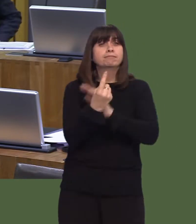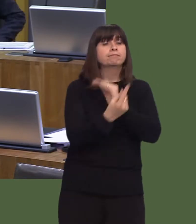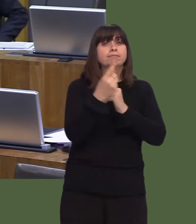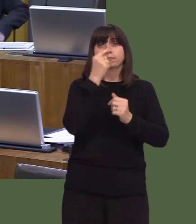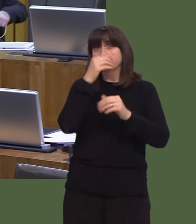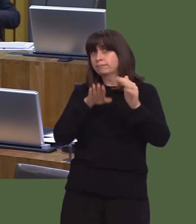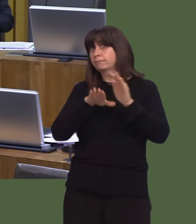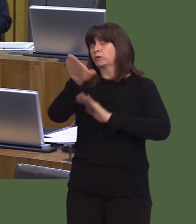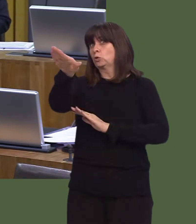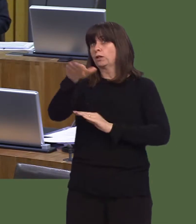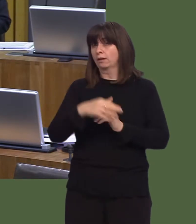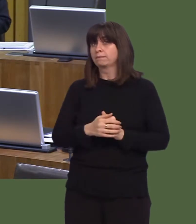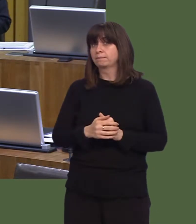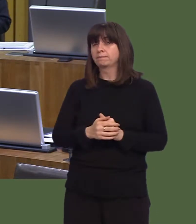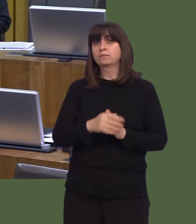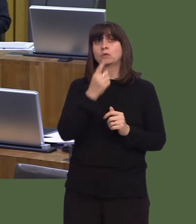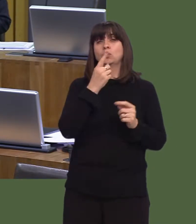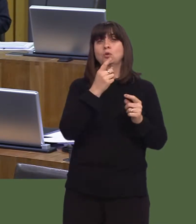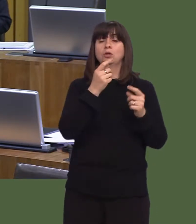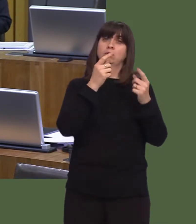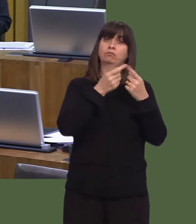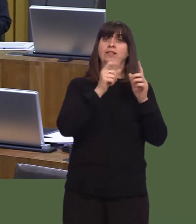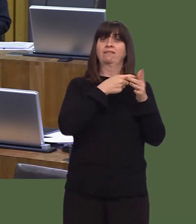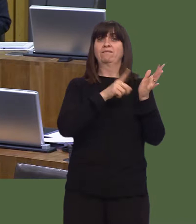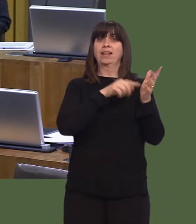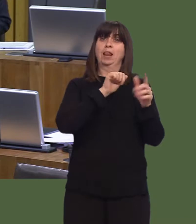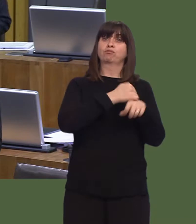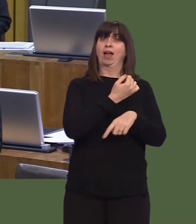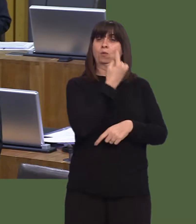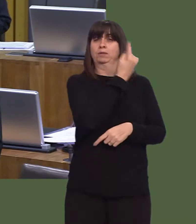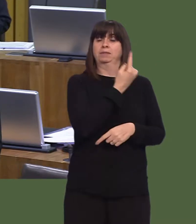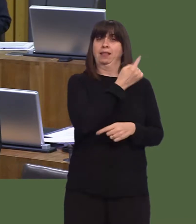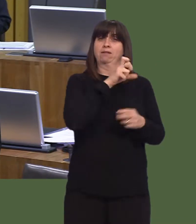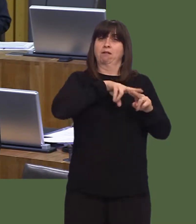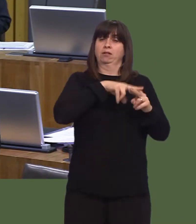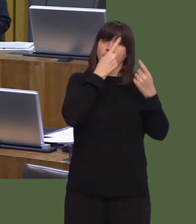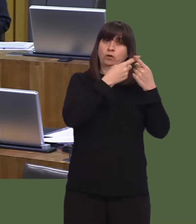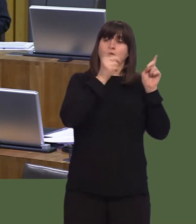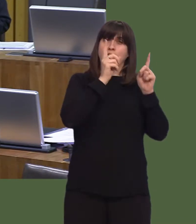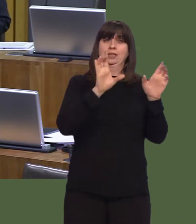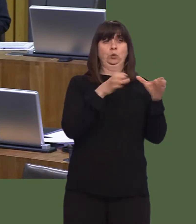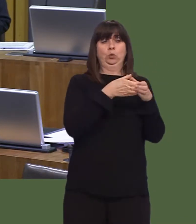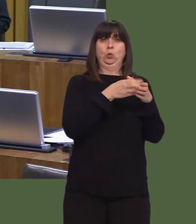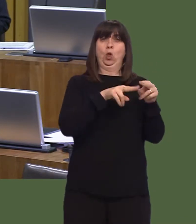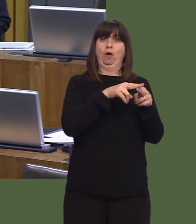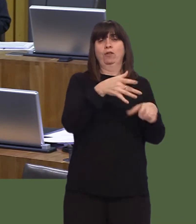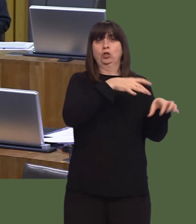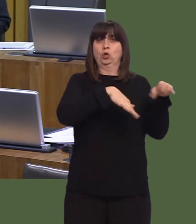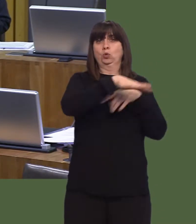It will be led by Professor Phil Brown, who is the distinguished research professor at Cardiff University School of Social Sciences.